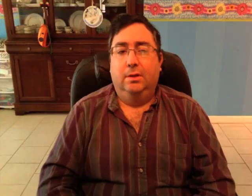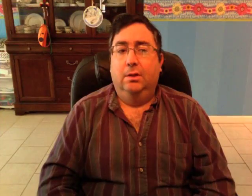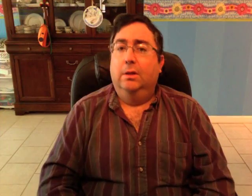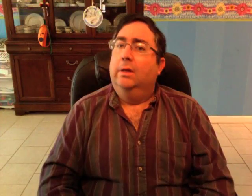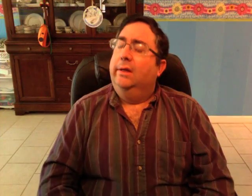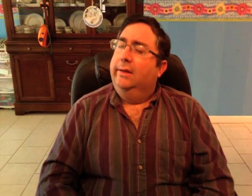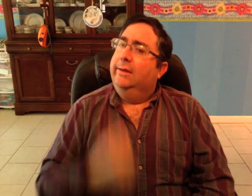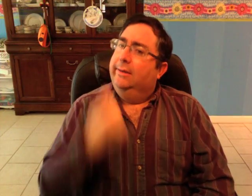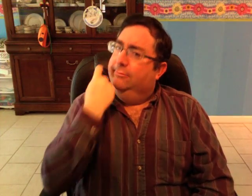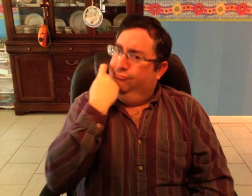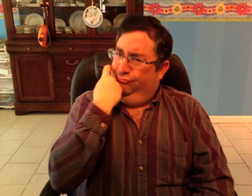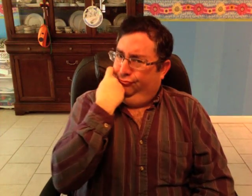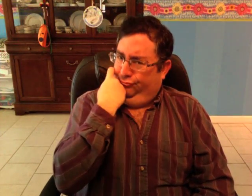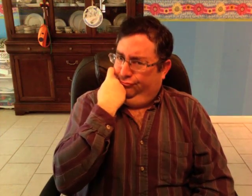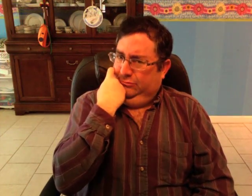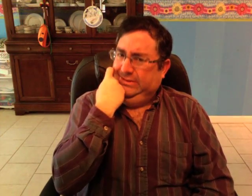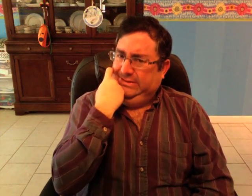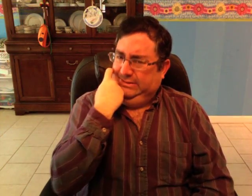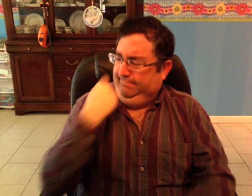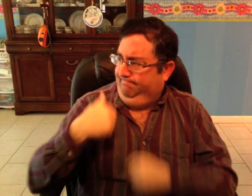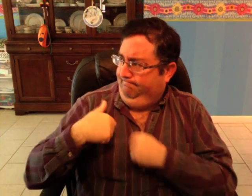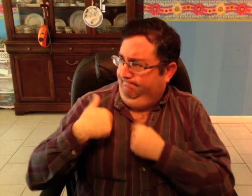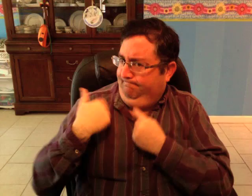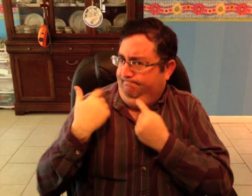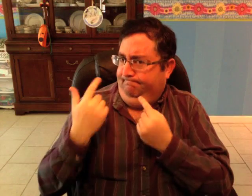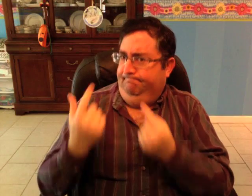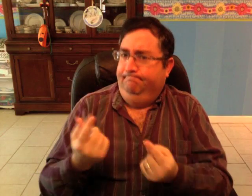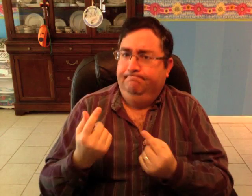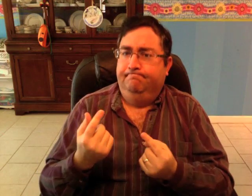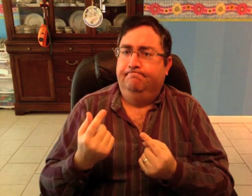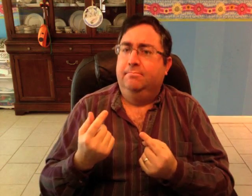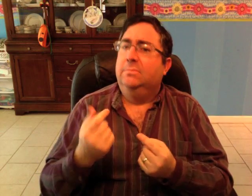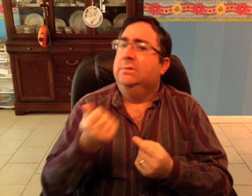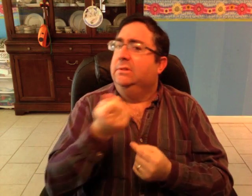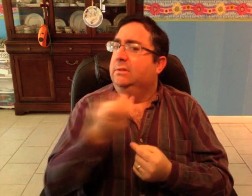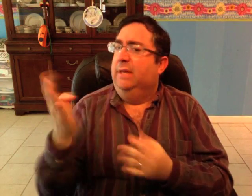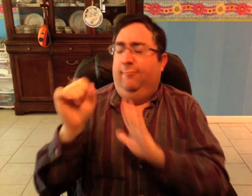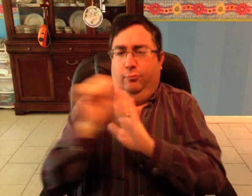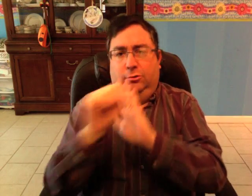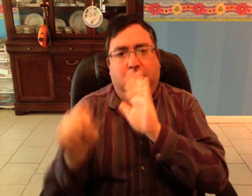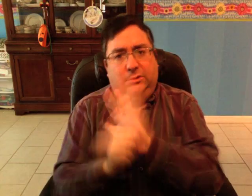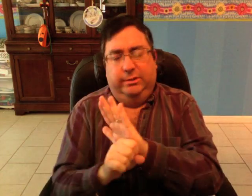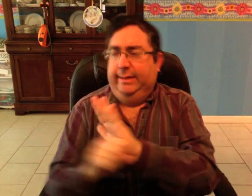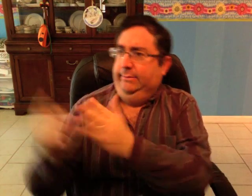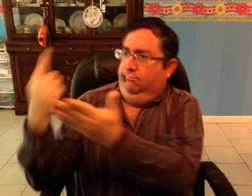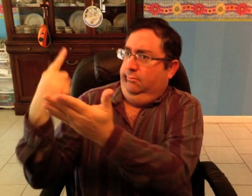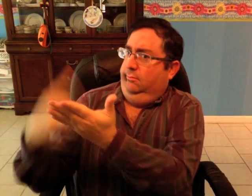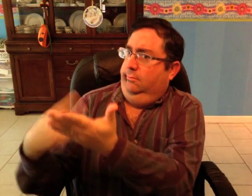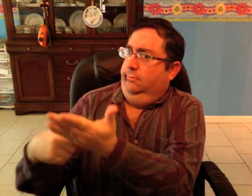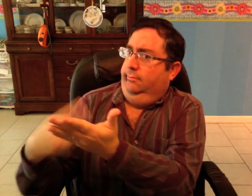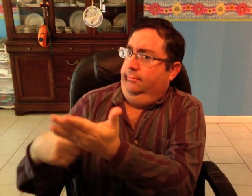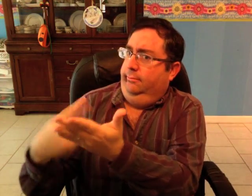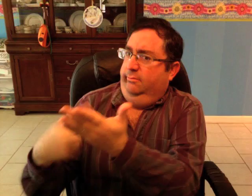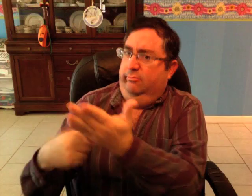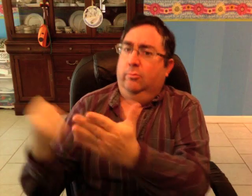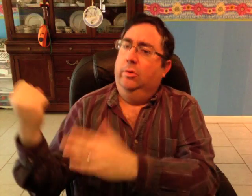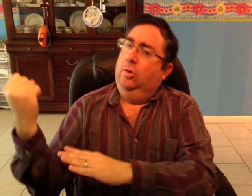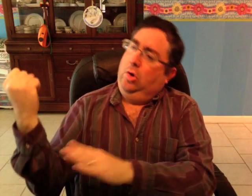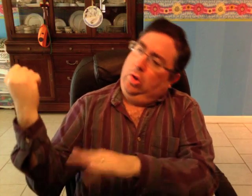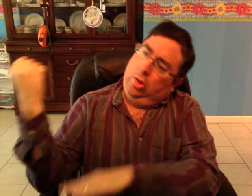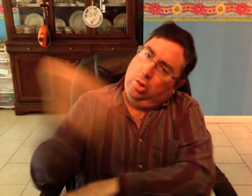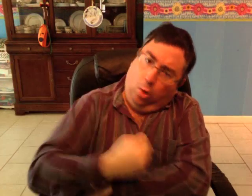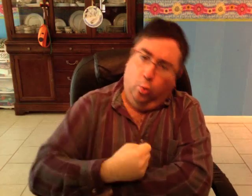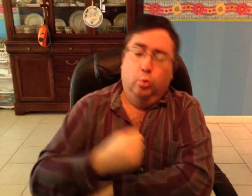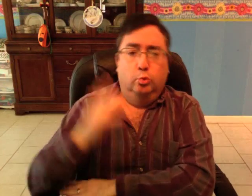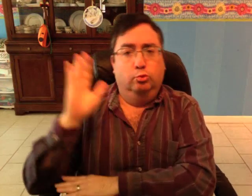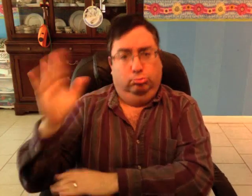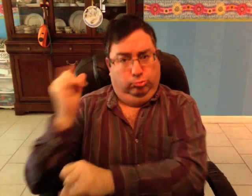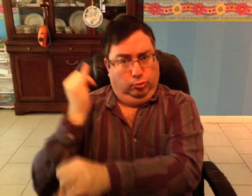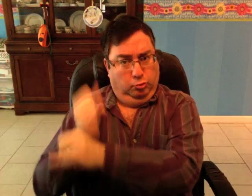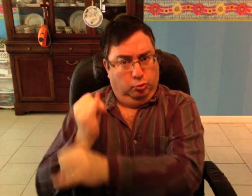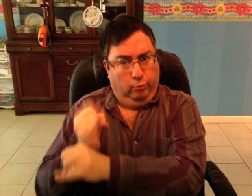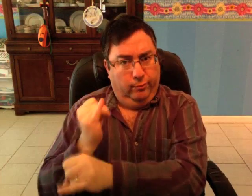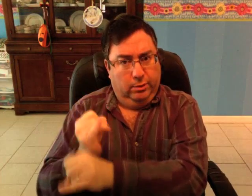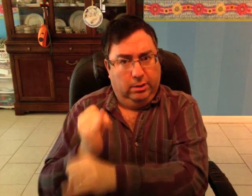In recent months, several states have deliberated closing their schools for the Deaf